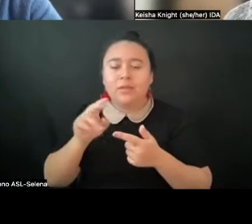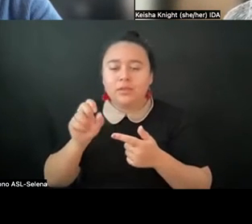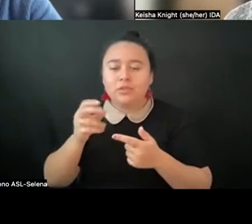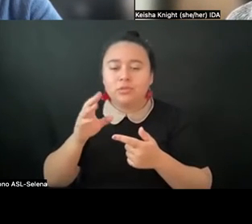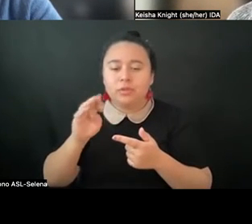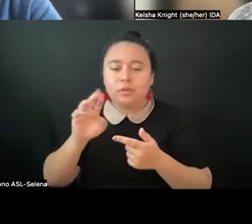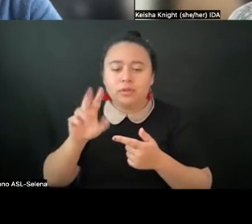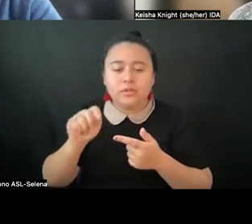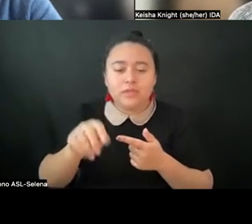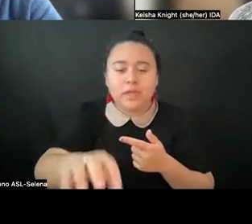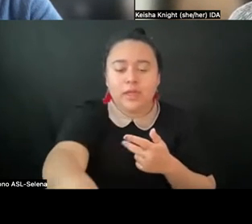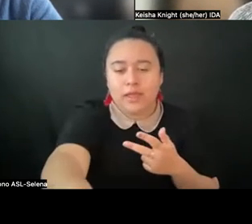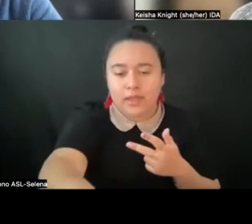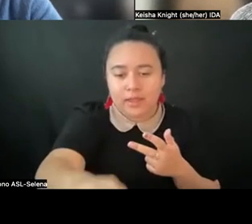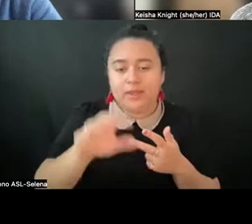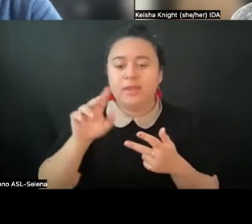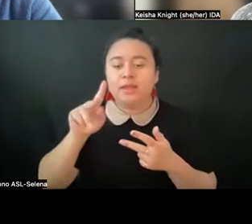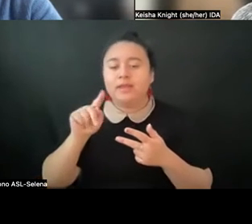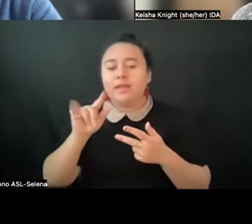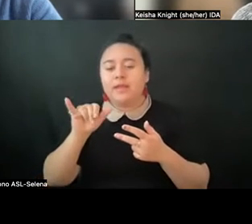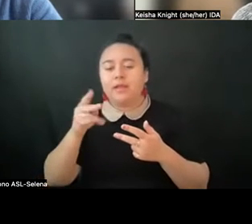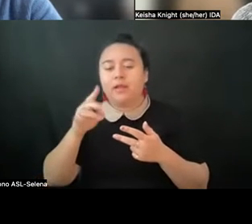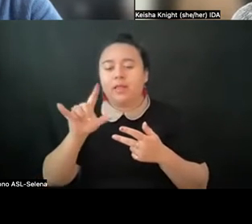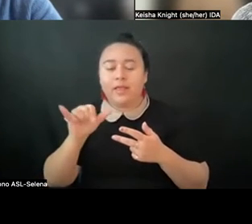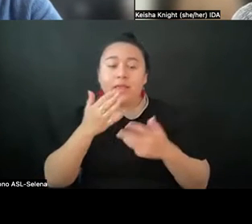All of whom will introduce themselves.